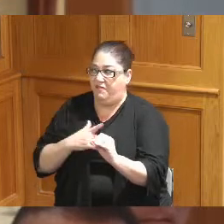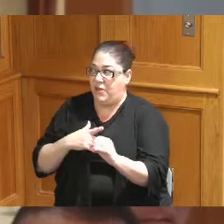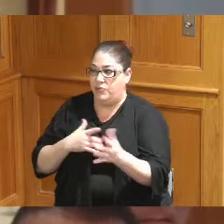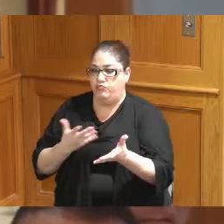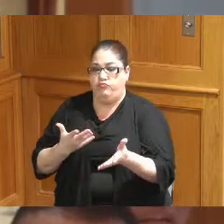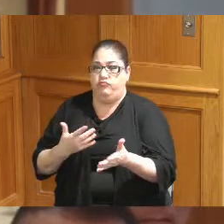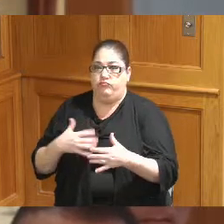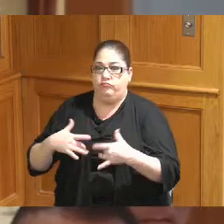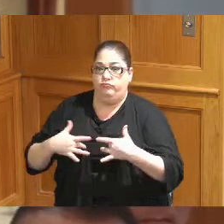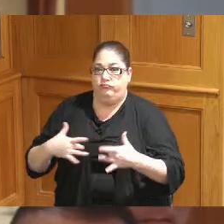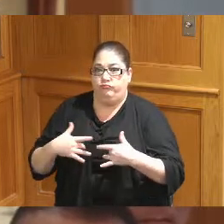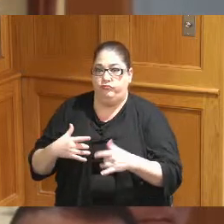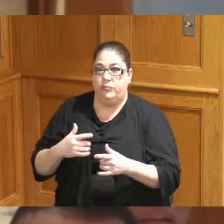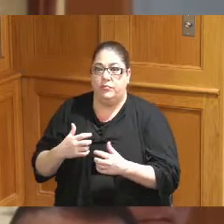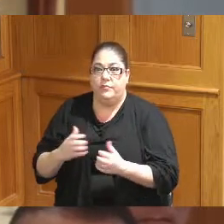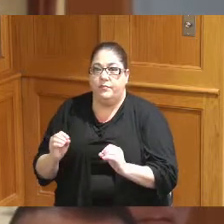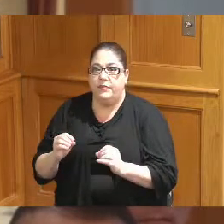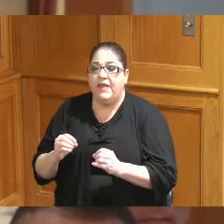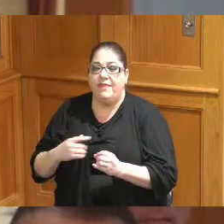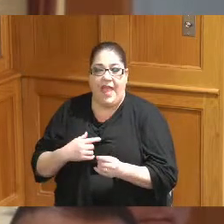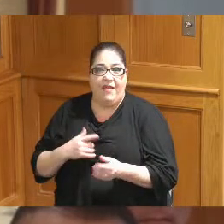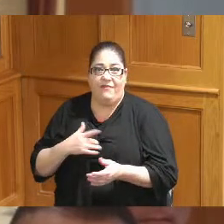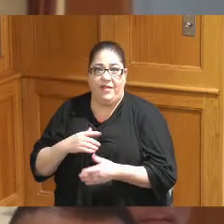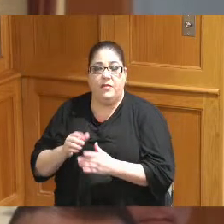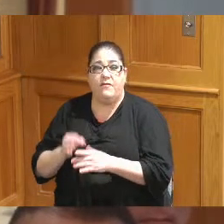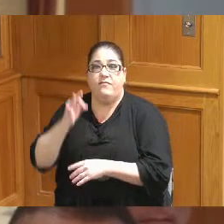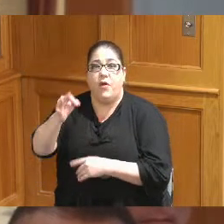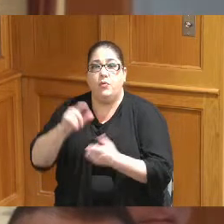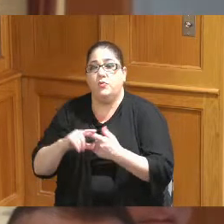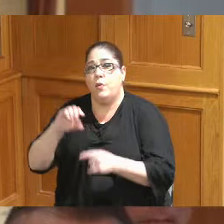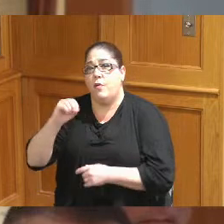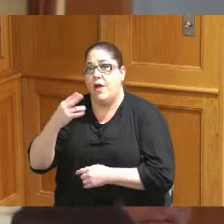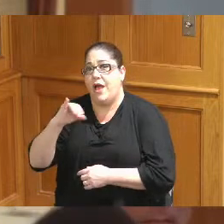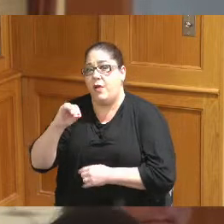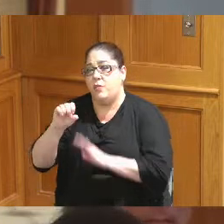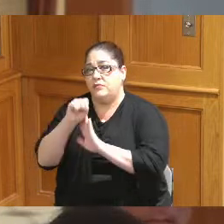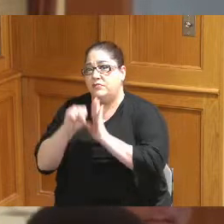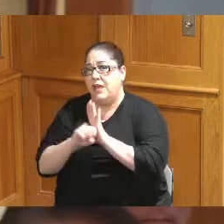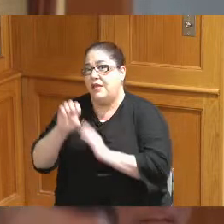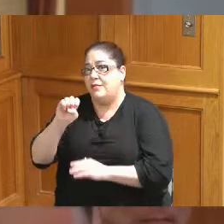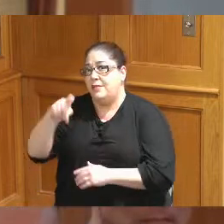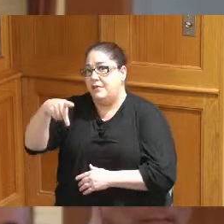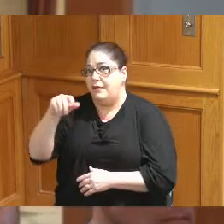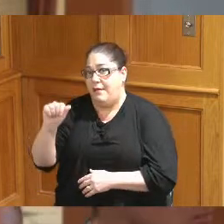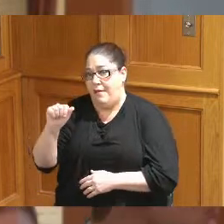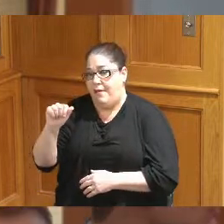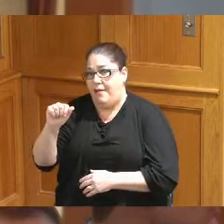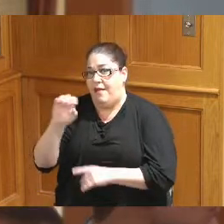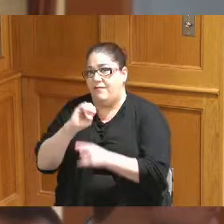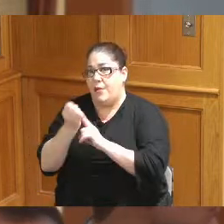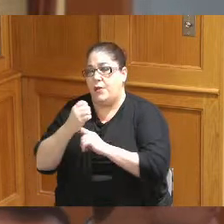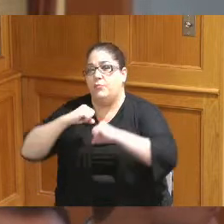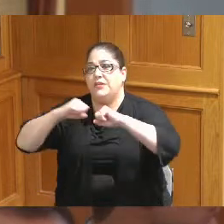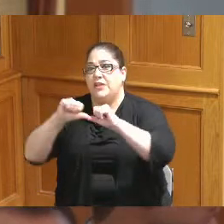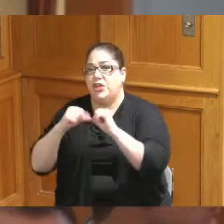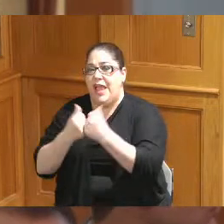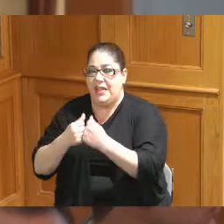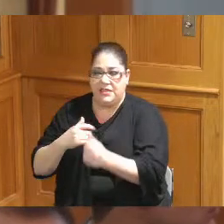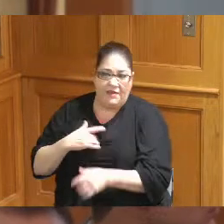they anticipate forwarding it to Ohio EPA and Ohio EPA approving the permit by the end of March they